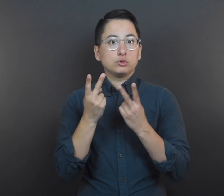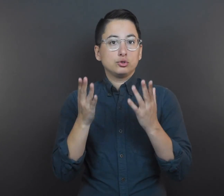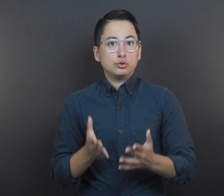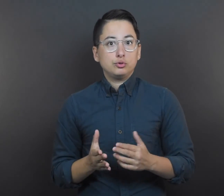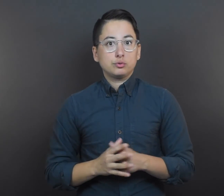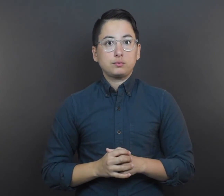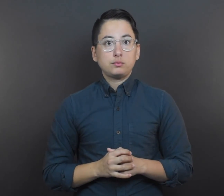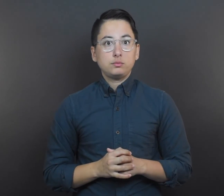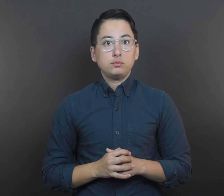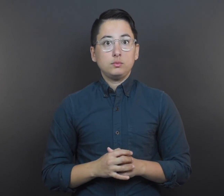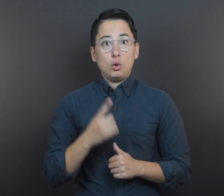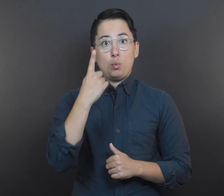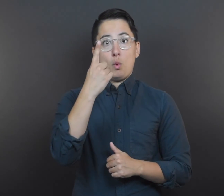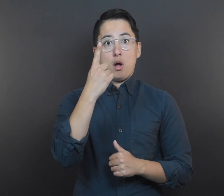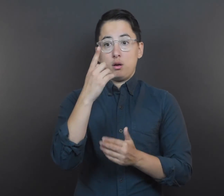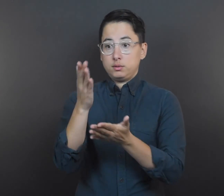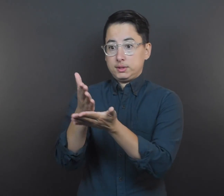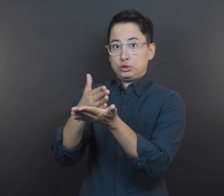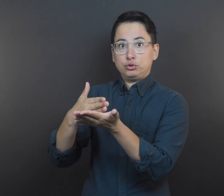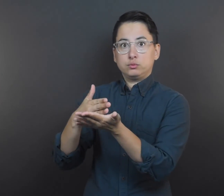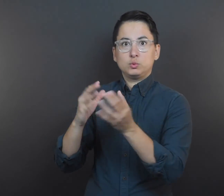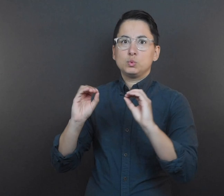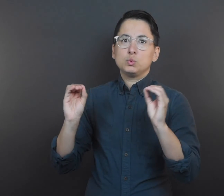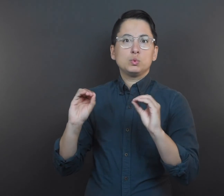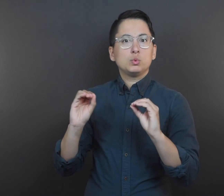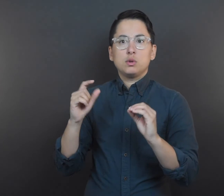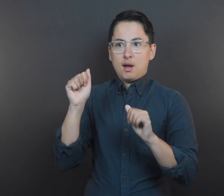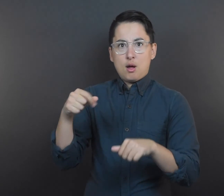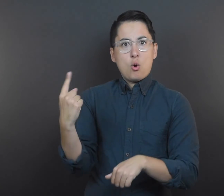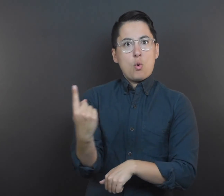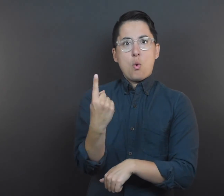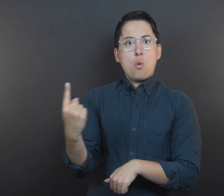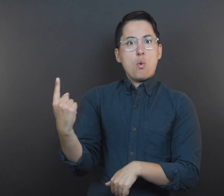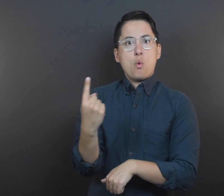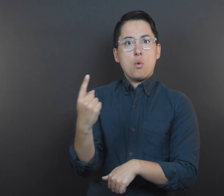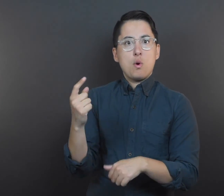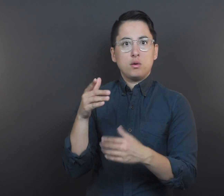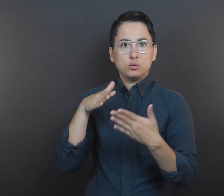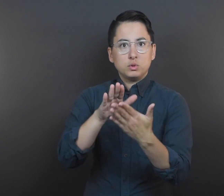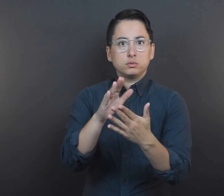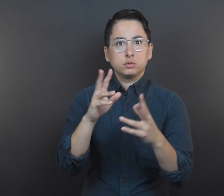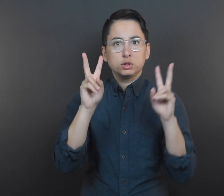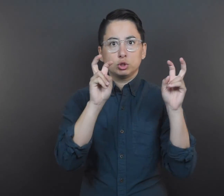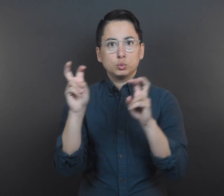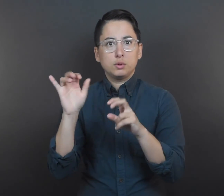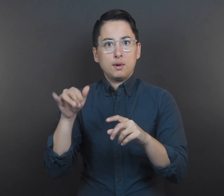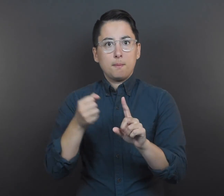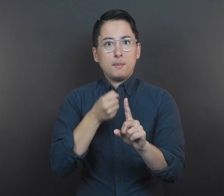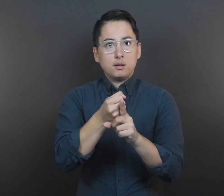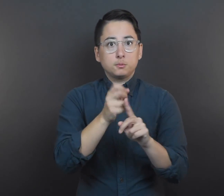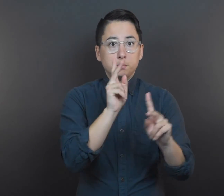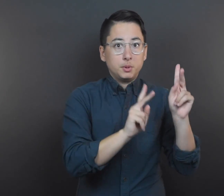No one sector alone can address issues that affect people, animals, and the environment.